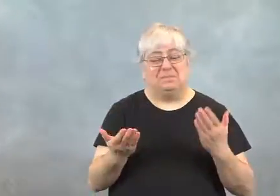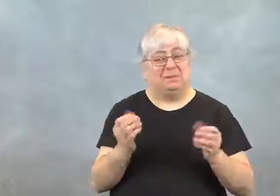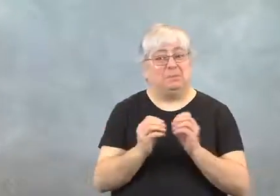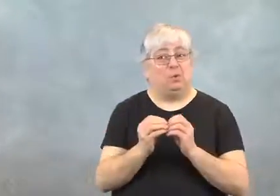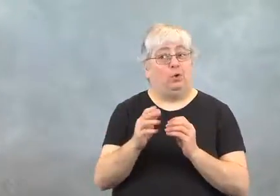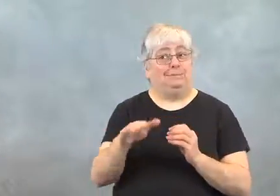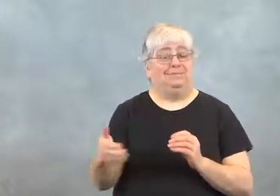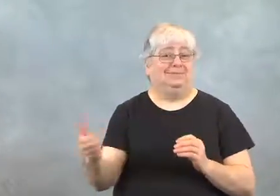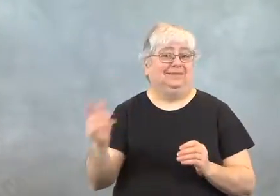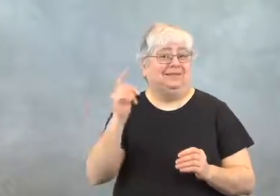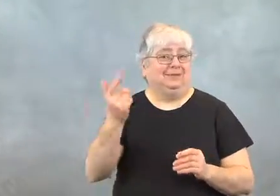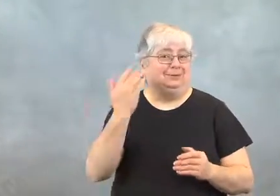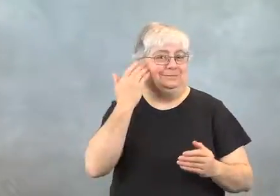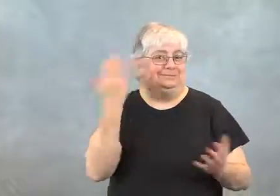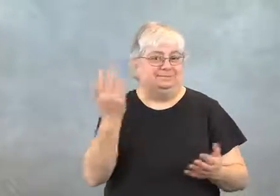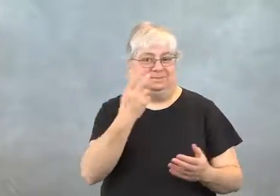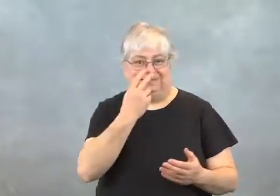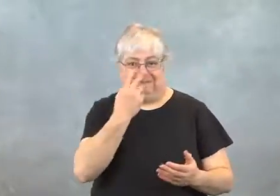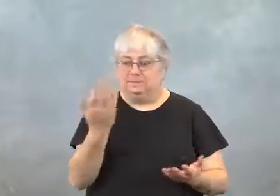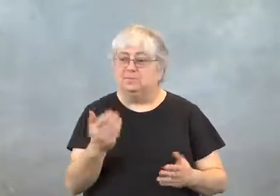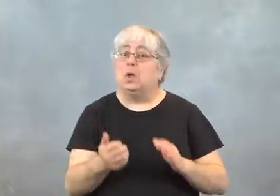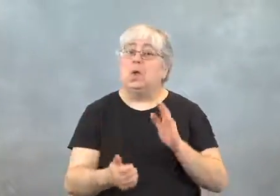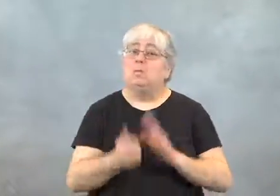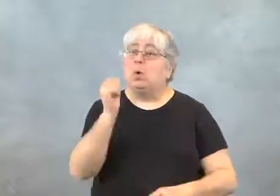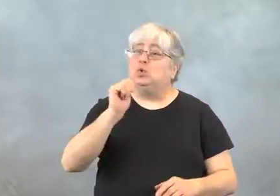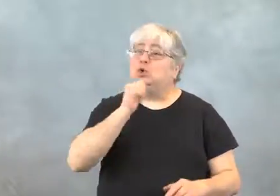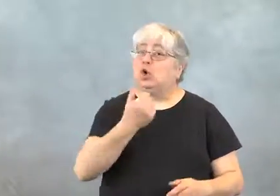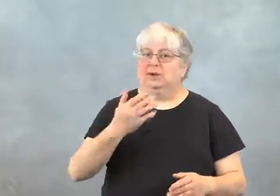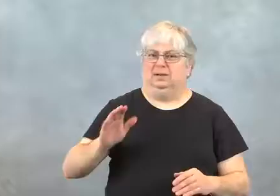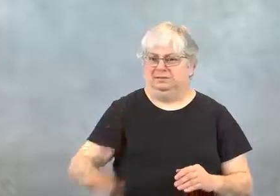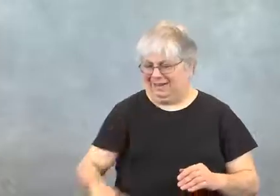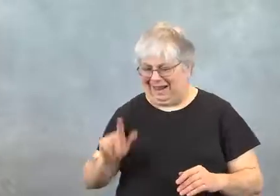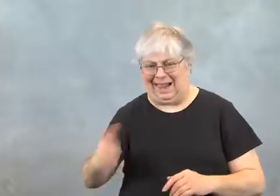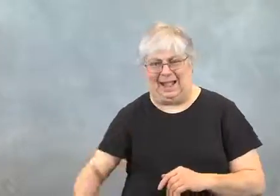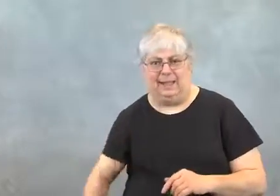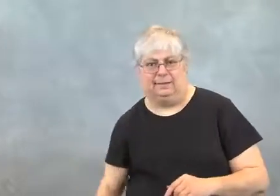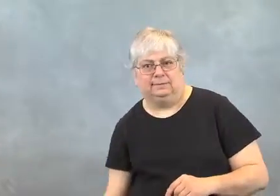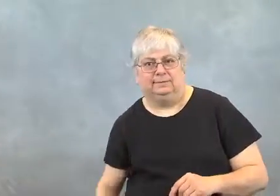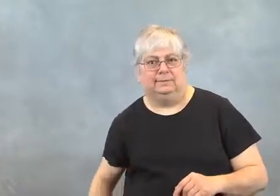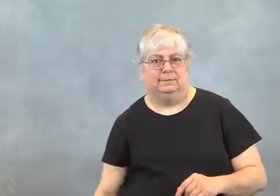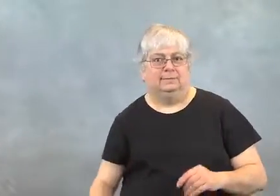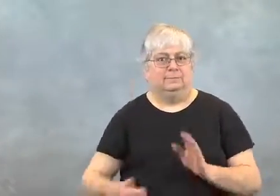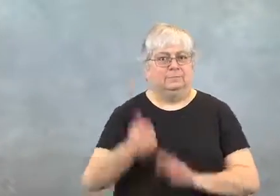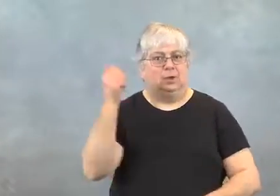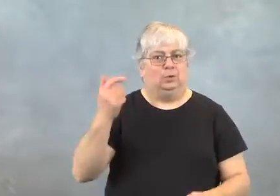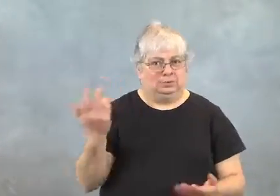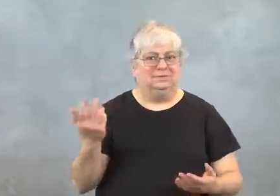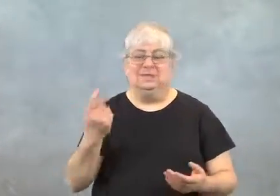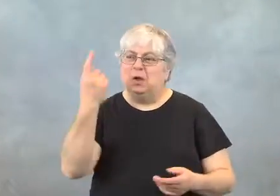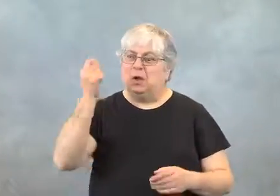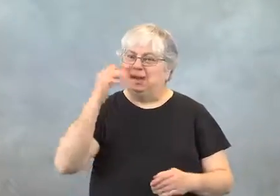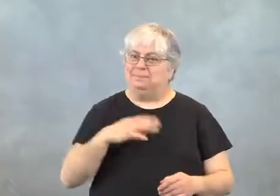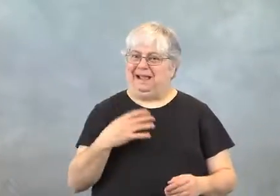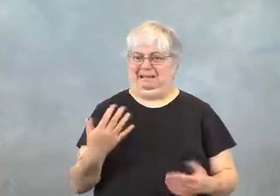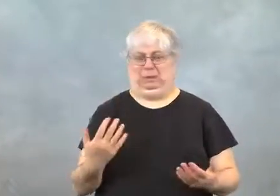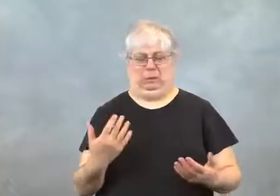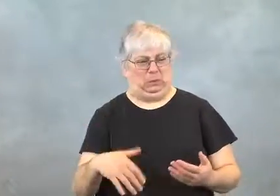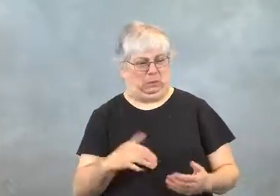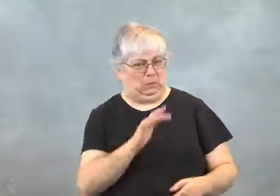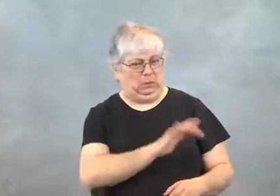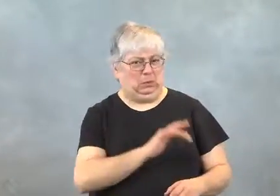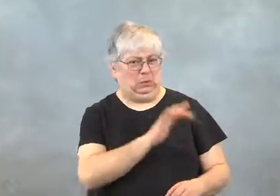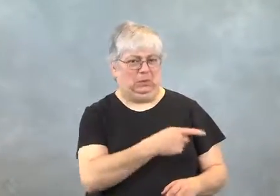So there may be more deaths later on, we'll see.